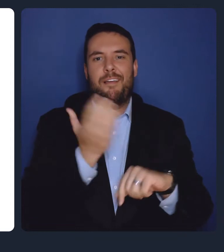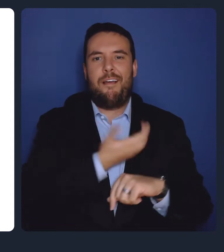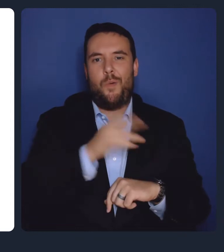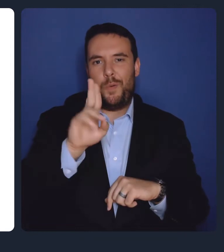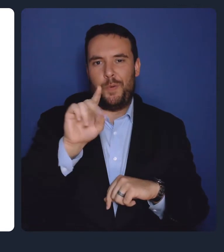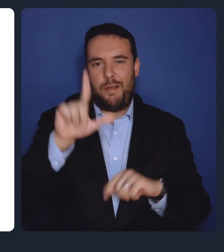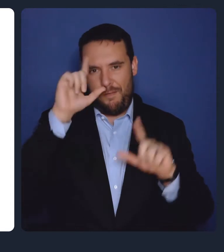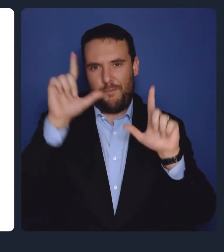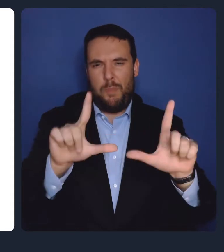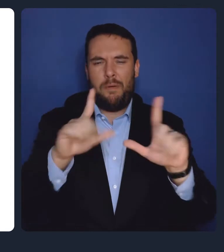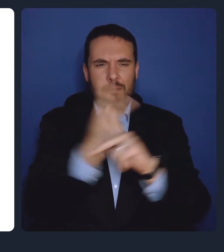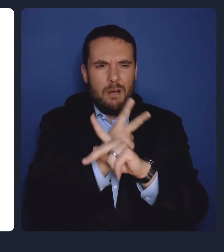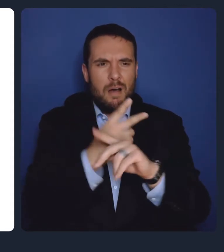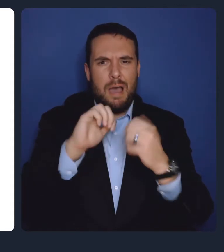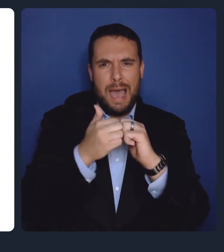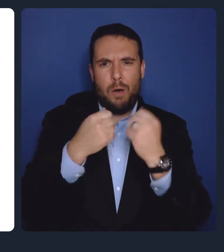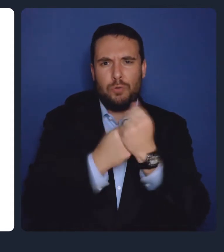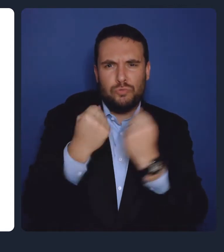to get a sense of how they're structured and how we can use them.